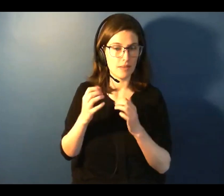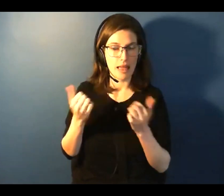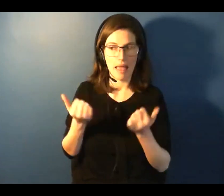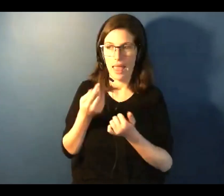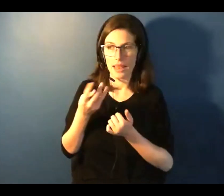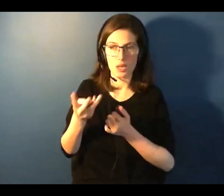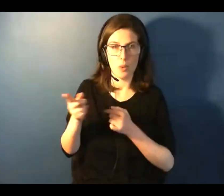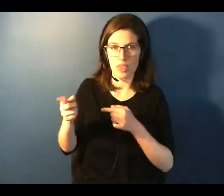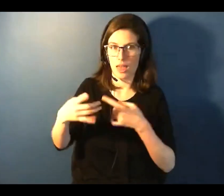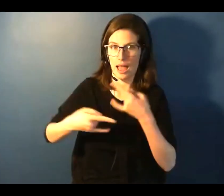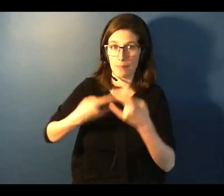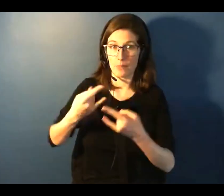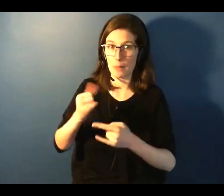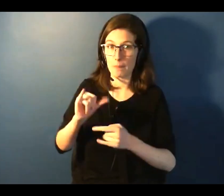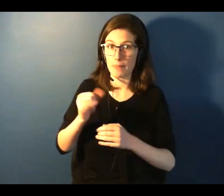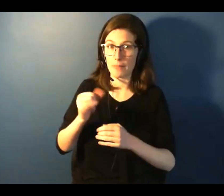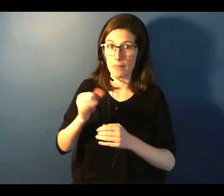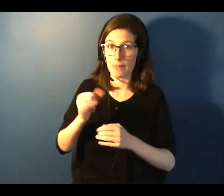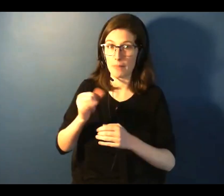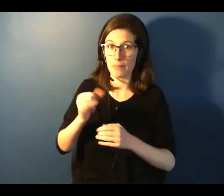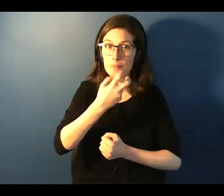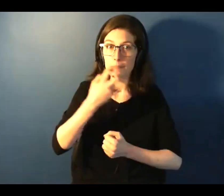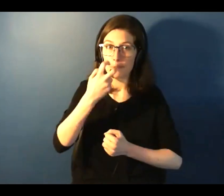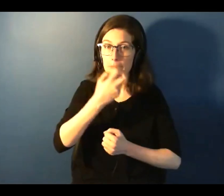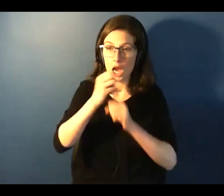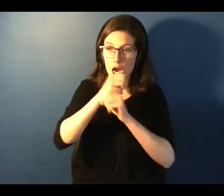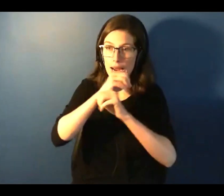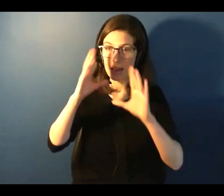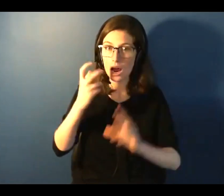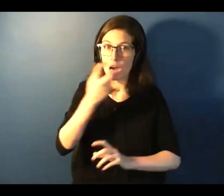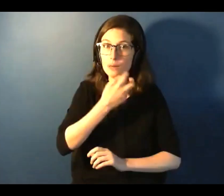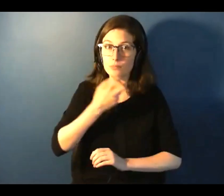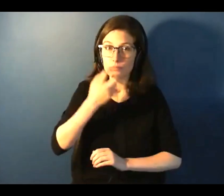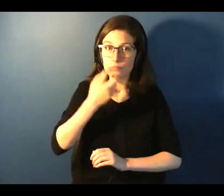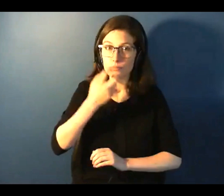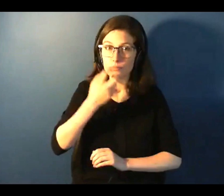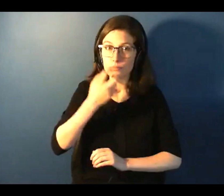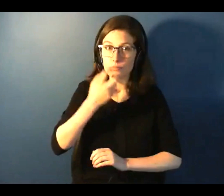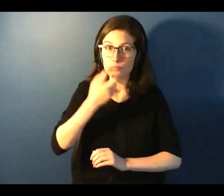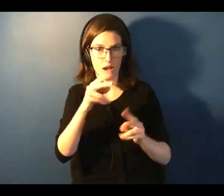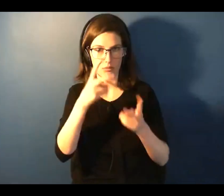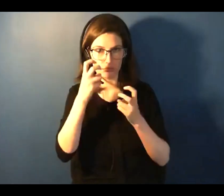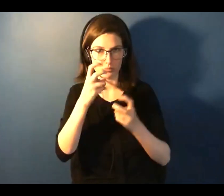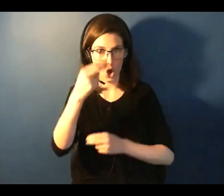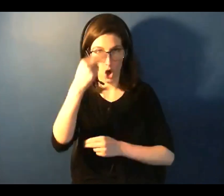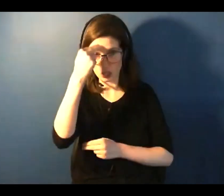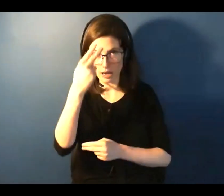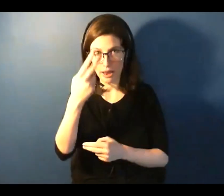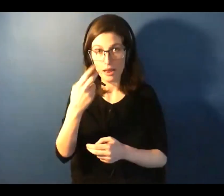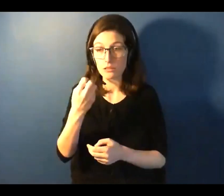more clearly that Teresa could understand her, or whatever way it happened, she had a